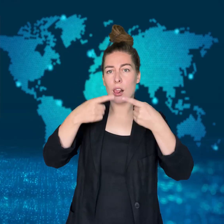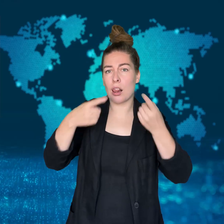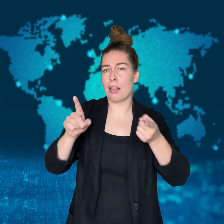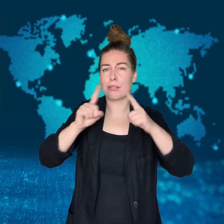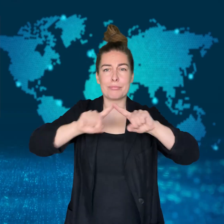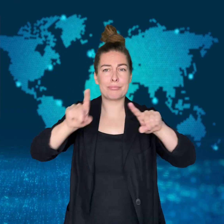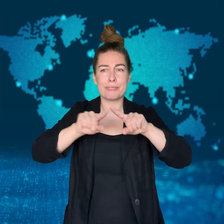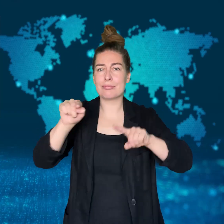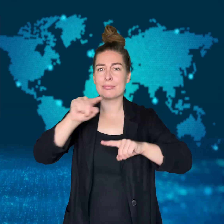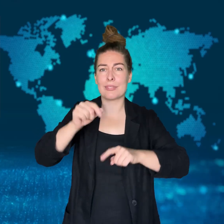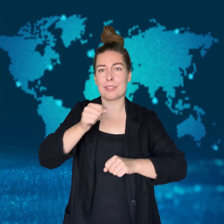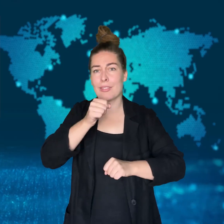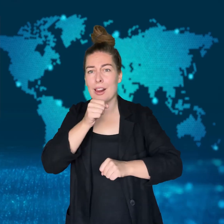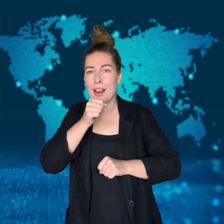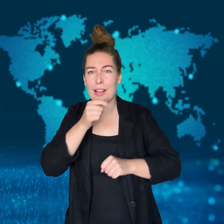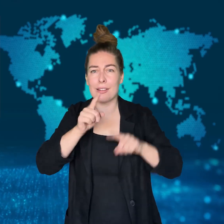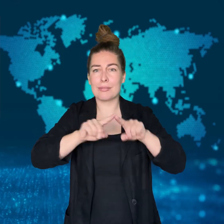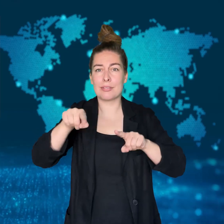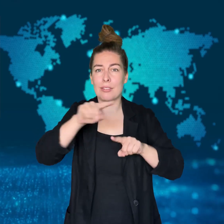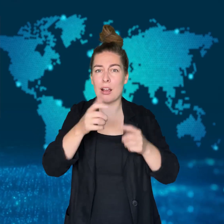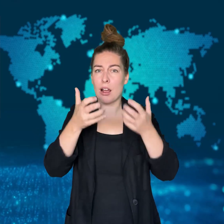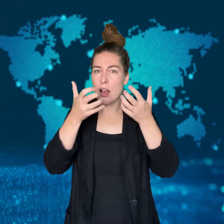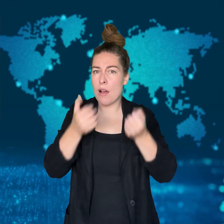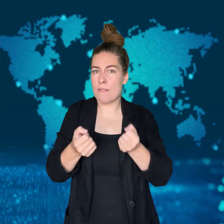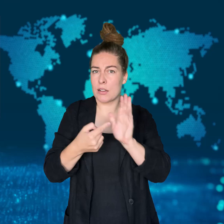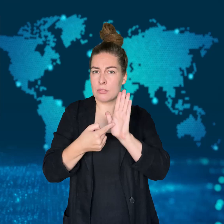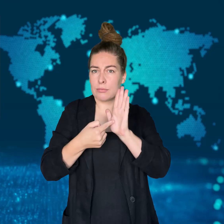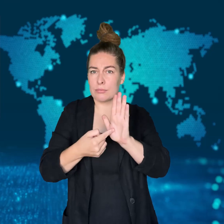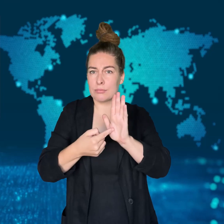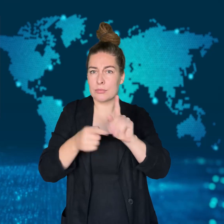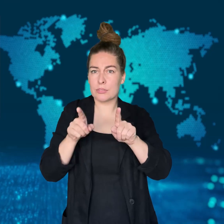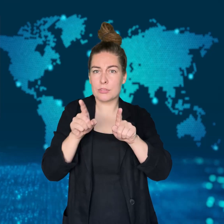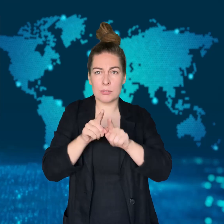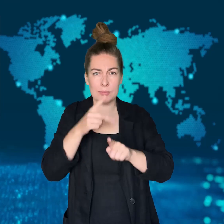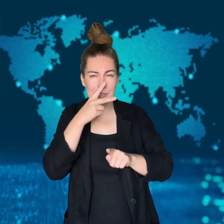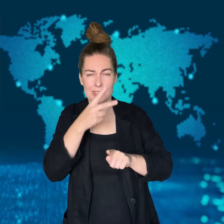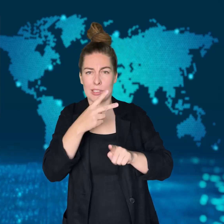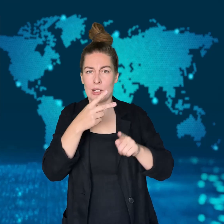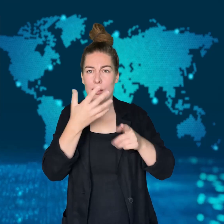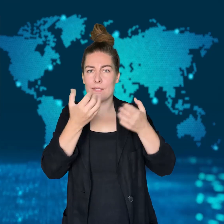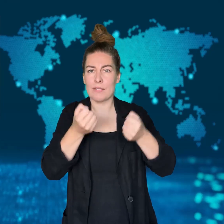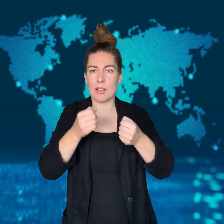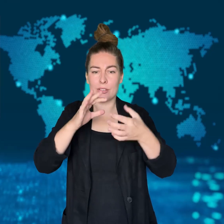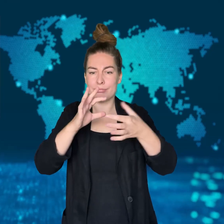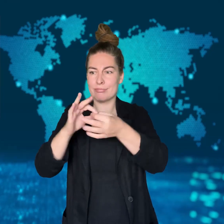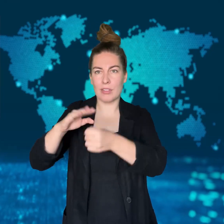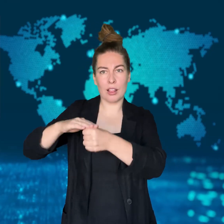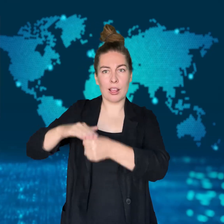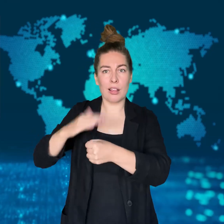acts or shows," including any that offend a race or a religion.